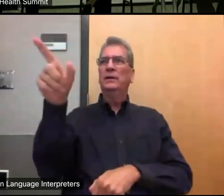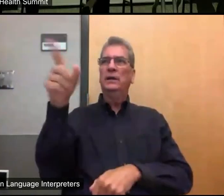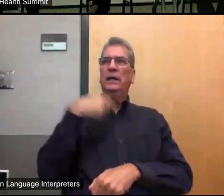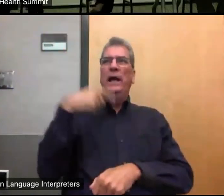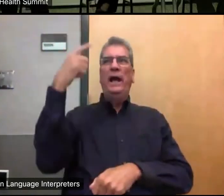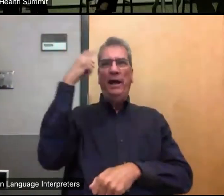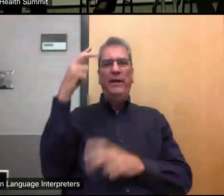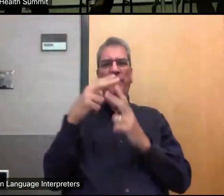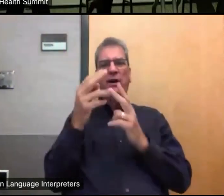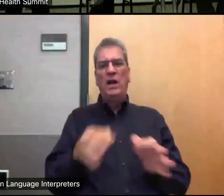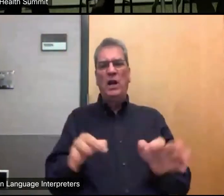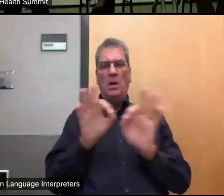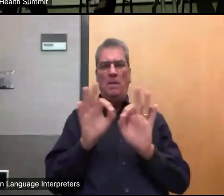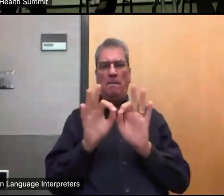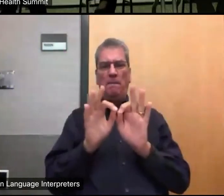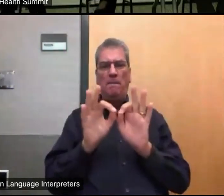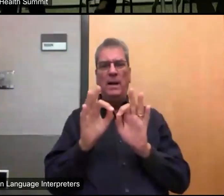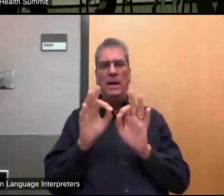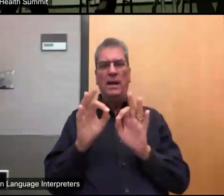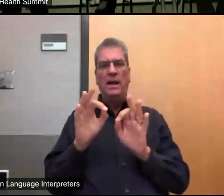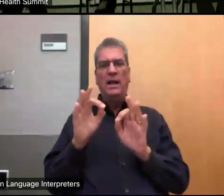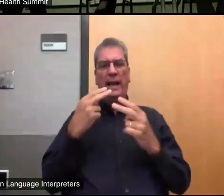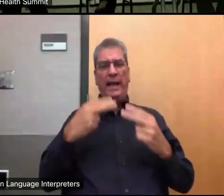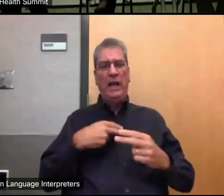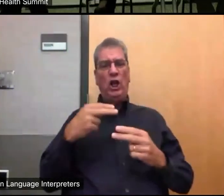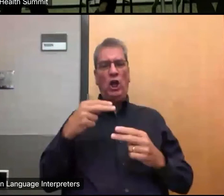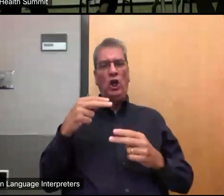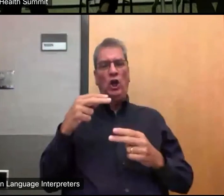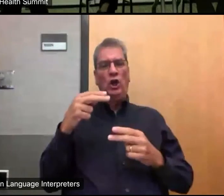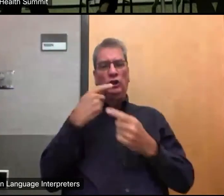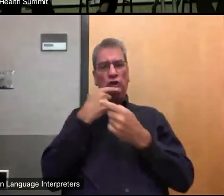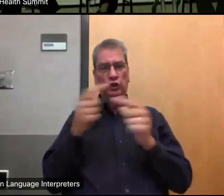context speaking of of health journalists that, you know, we are, we're in a media environment.